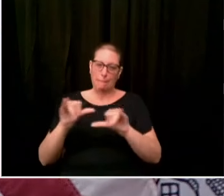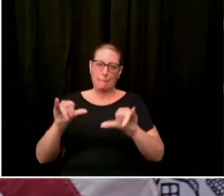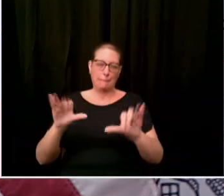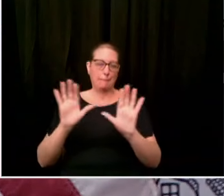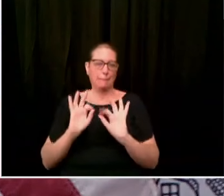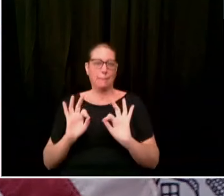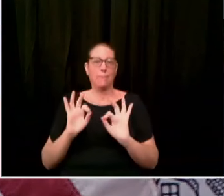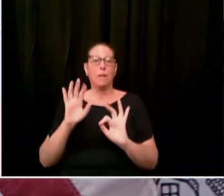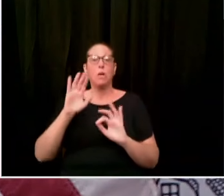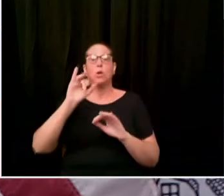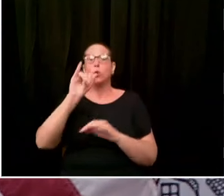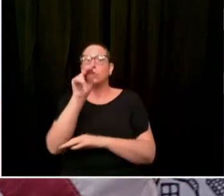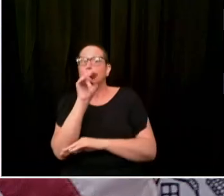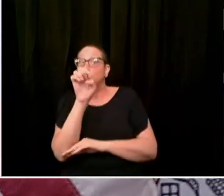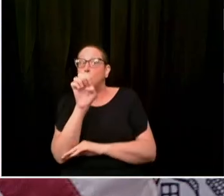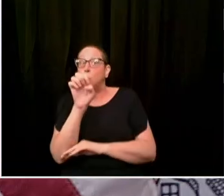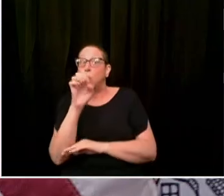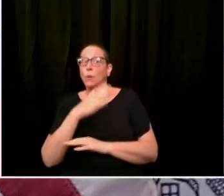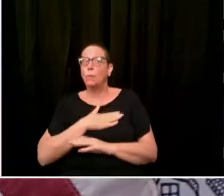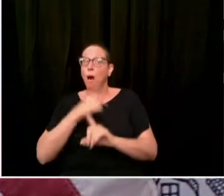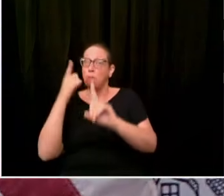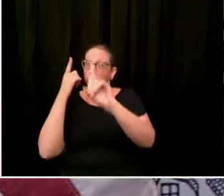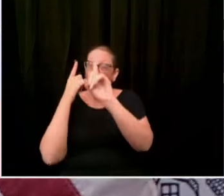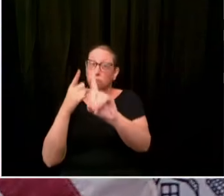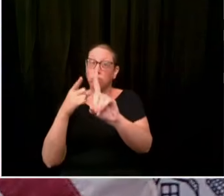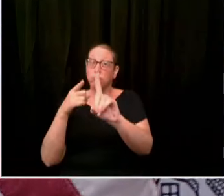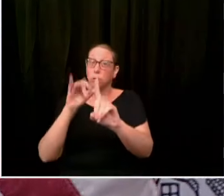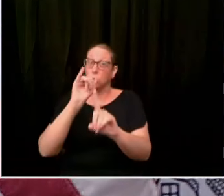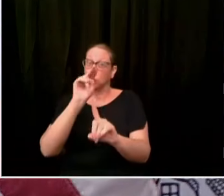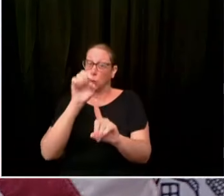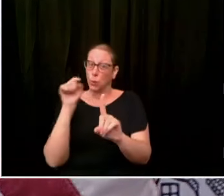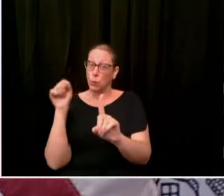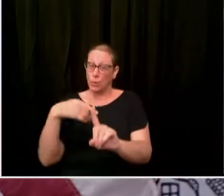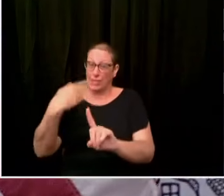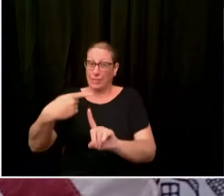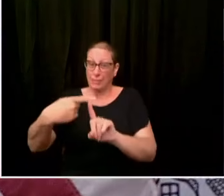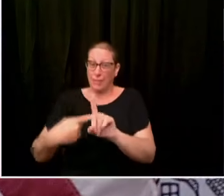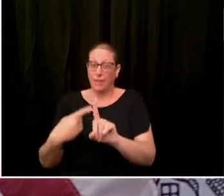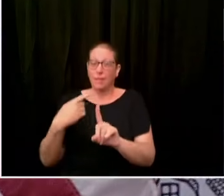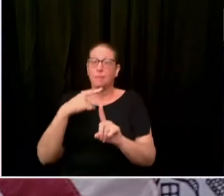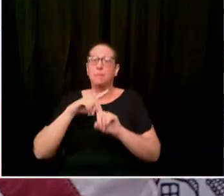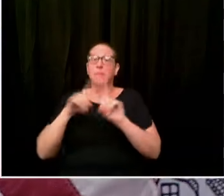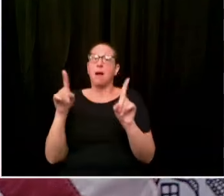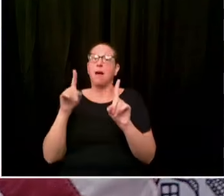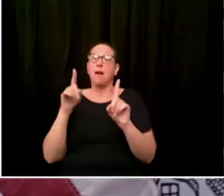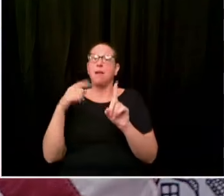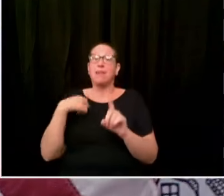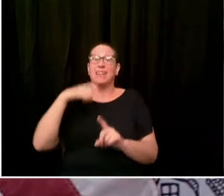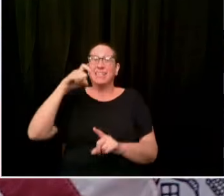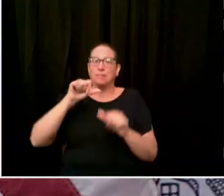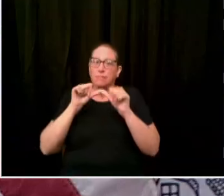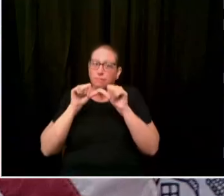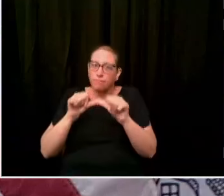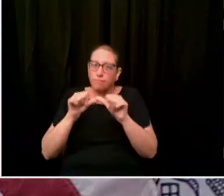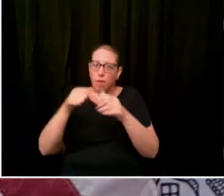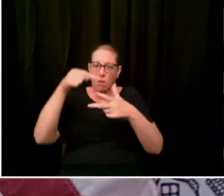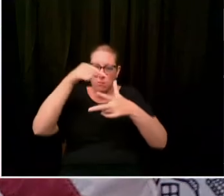THINGS IN MAY FOR ALL INTENTS AND PURPOSES. WE'RE TALKING ABOUT JUNE AS OUR FIRST OPPORTUNITY, BUT WE HAVE TO KEEP